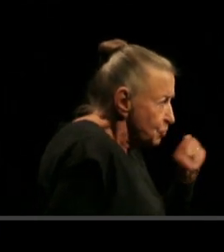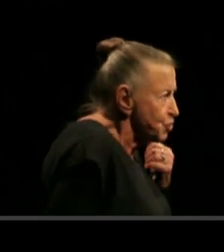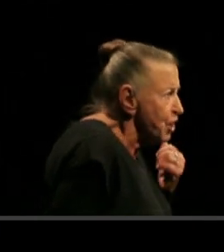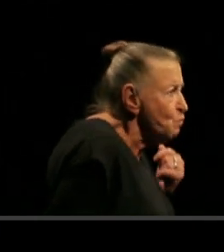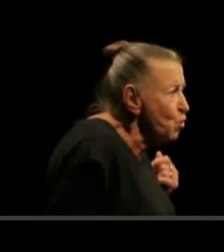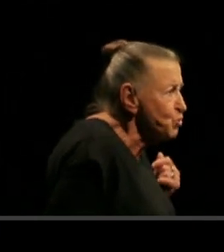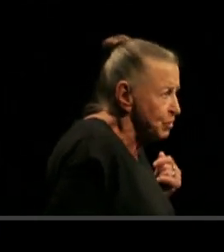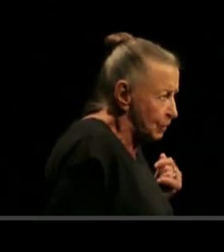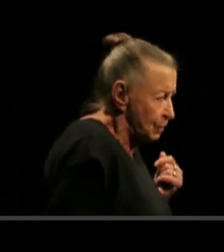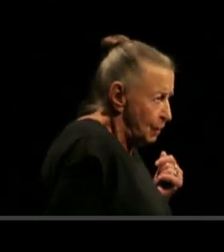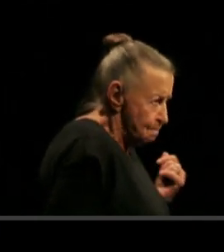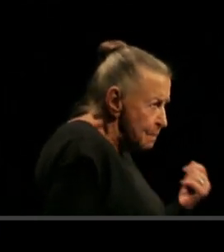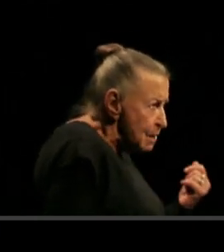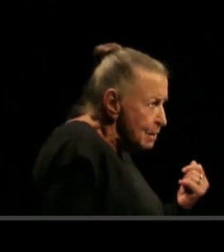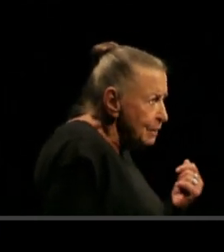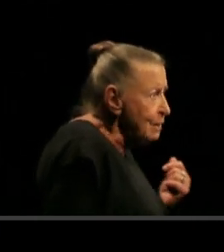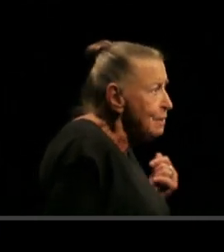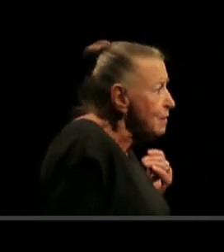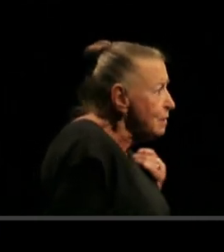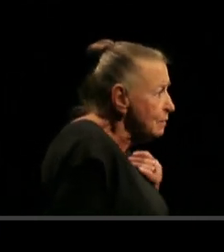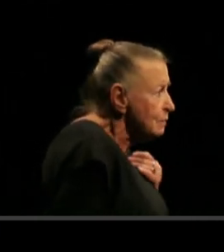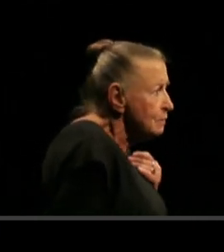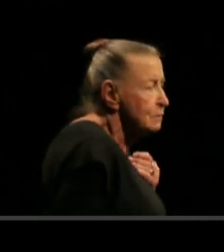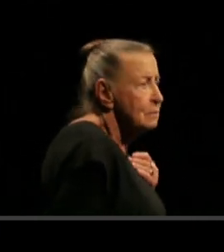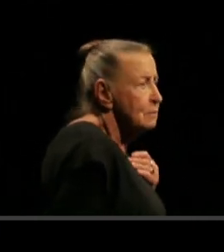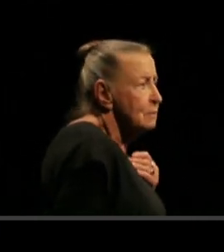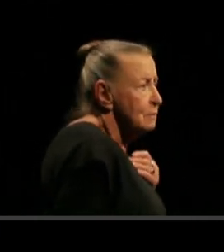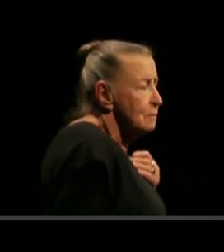Did the musician blunder?